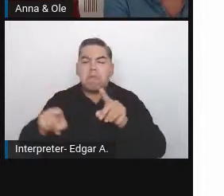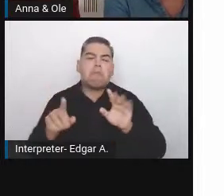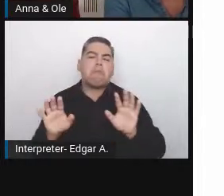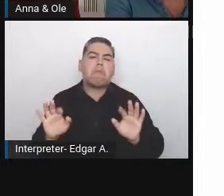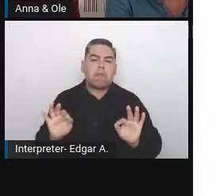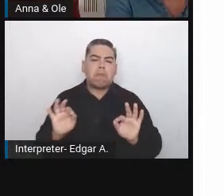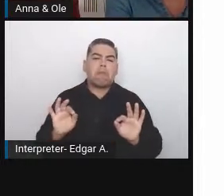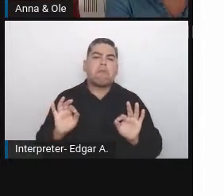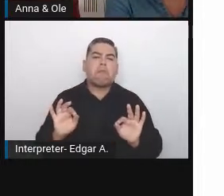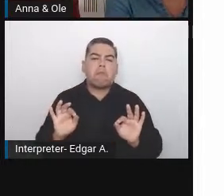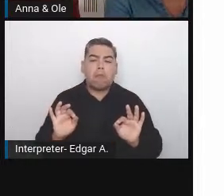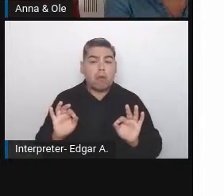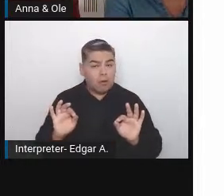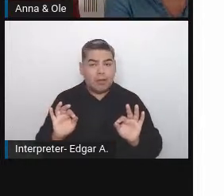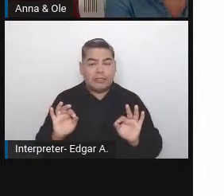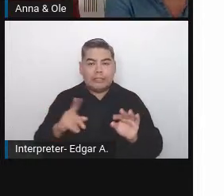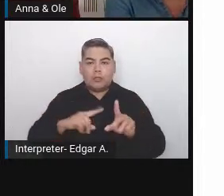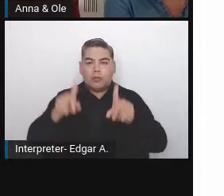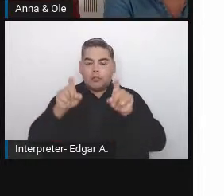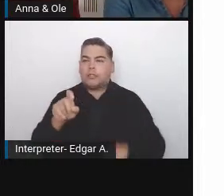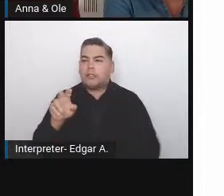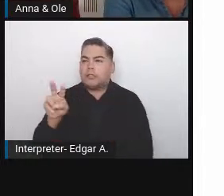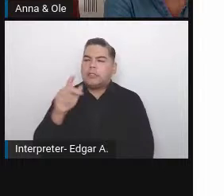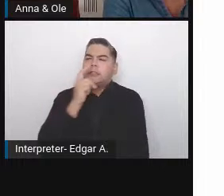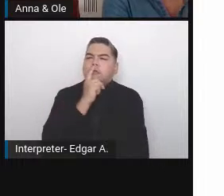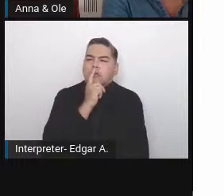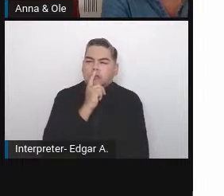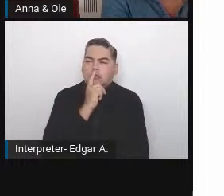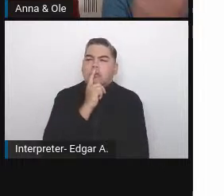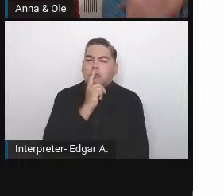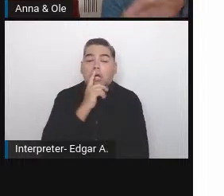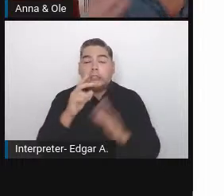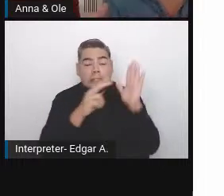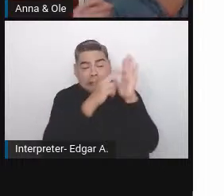problems because the colors in the design made it easy to find the different sections. So